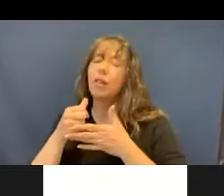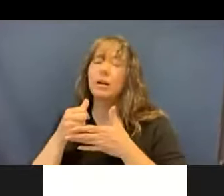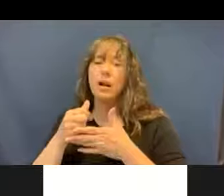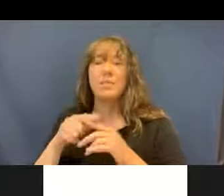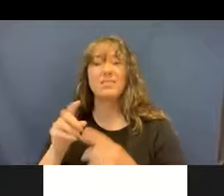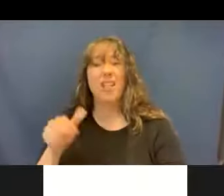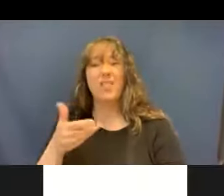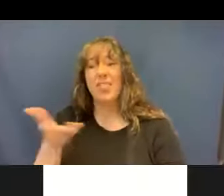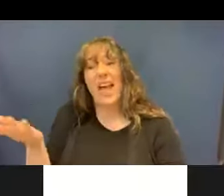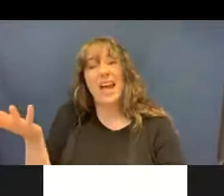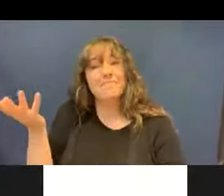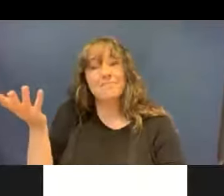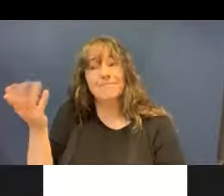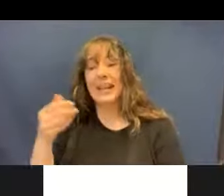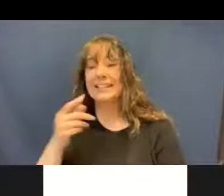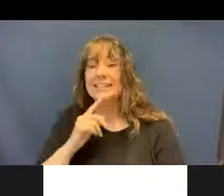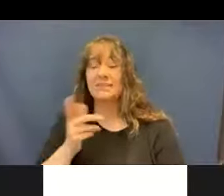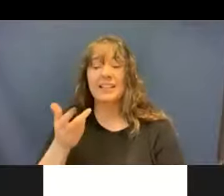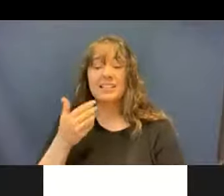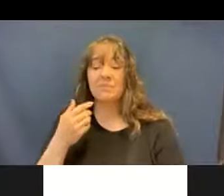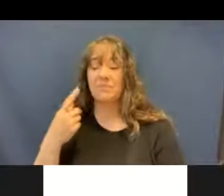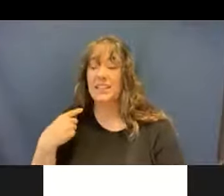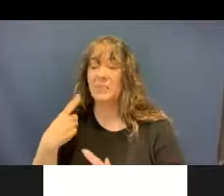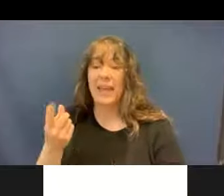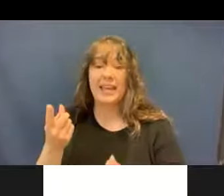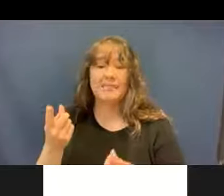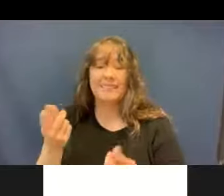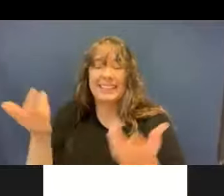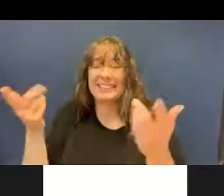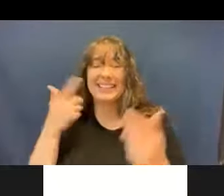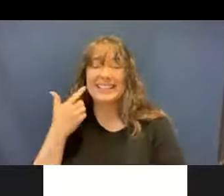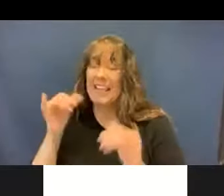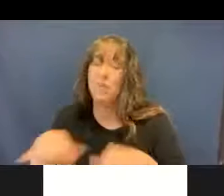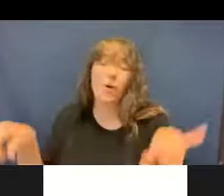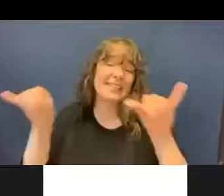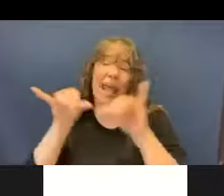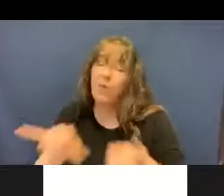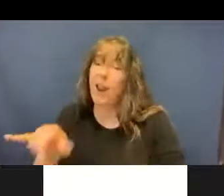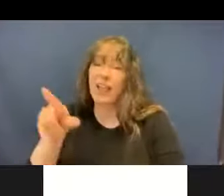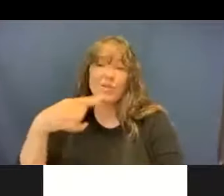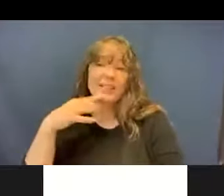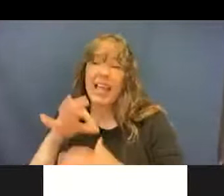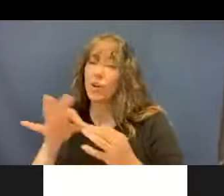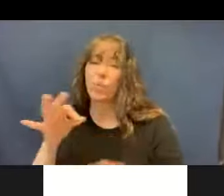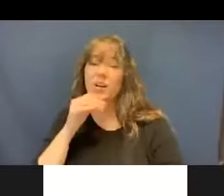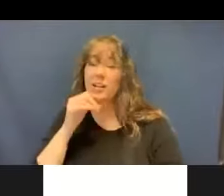I think it's been the same old, same old. Like you said, we're not any different. We